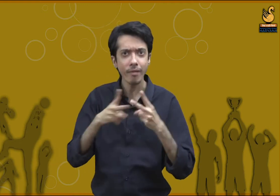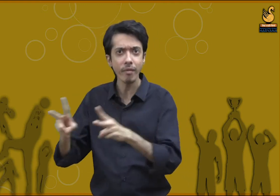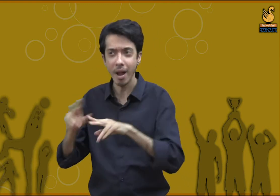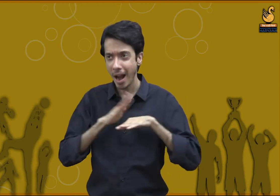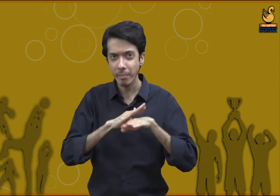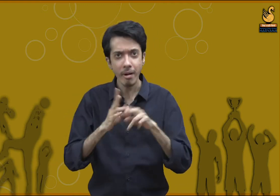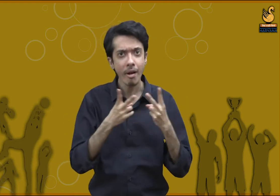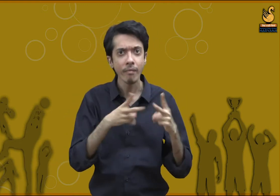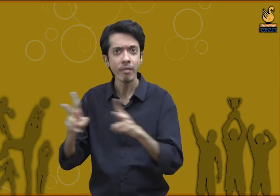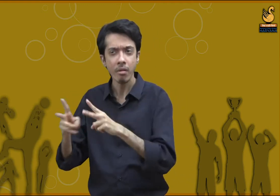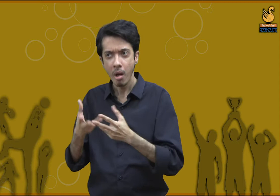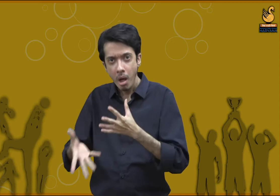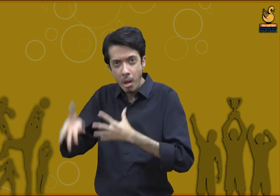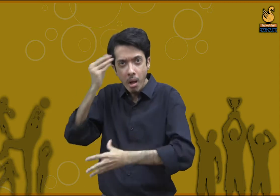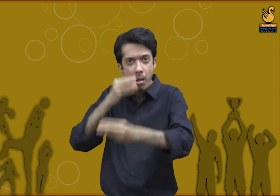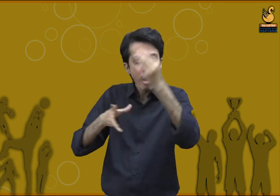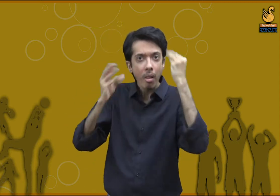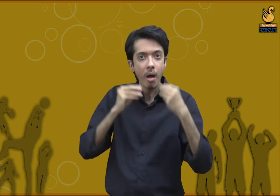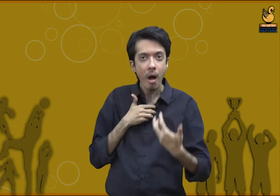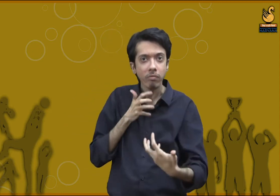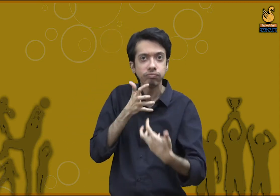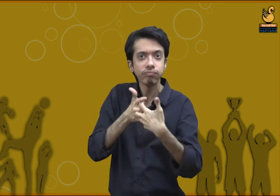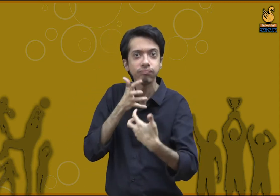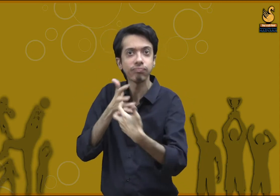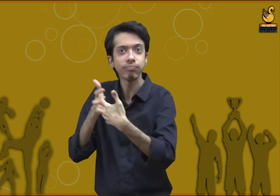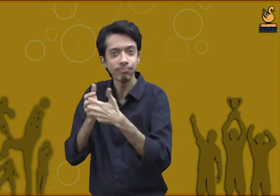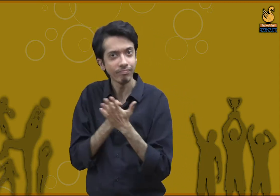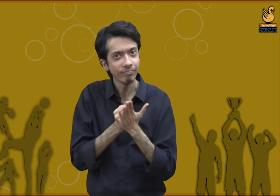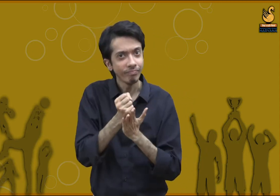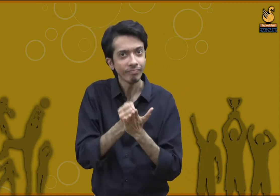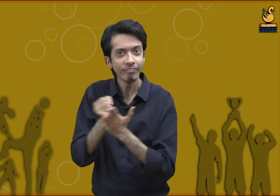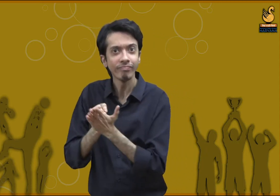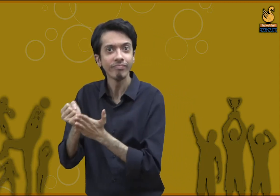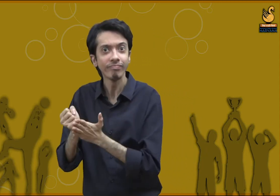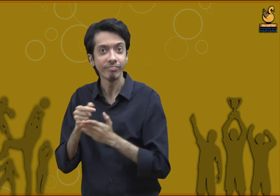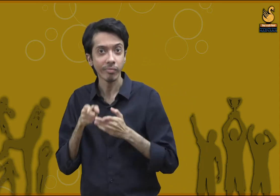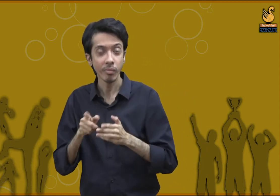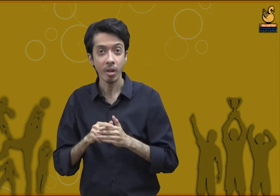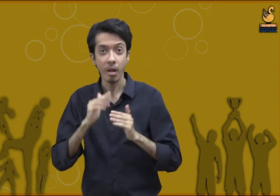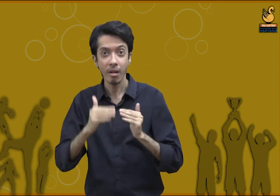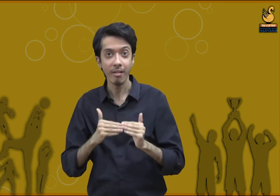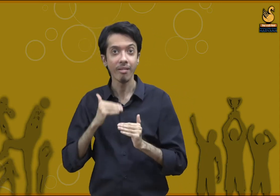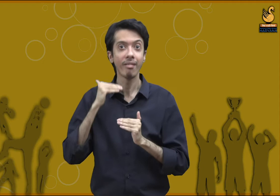another brings very different experiences for the players and they tried to mix around with others.